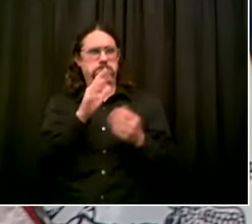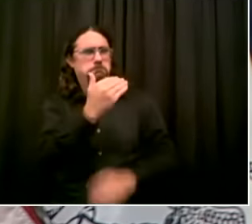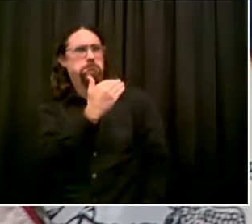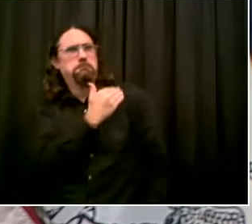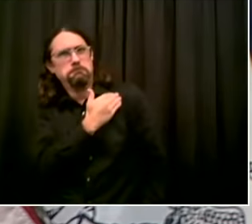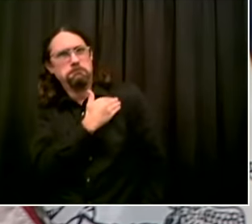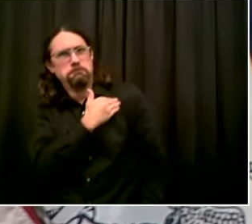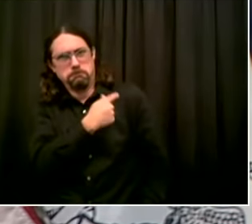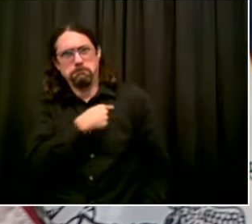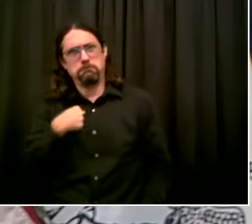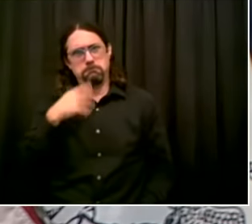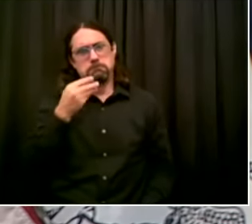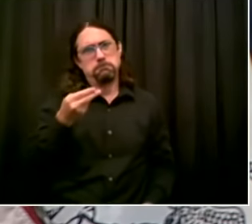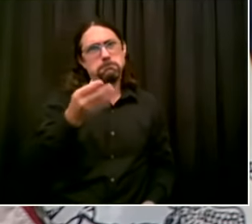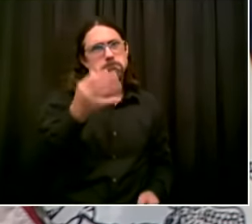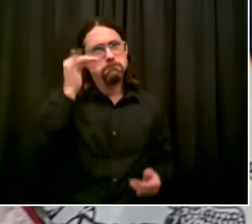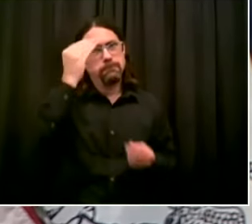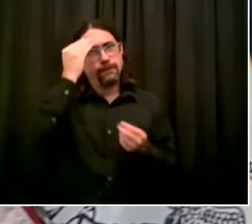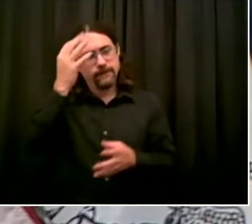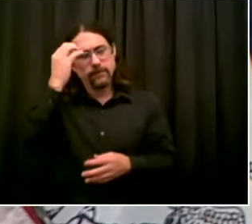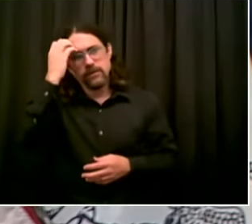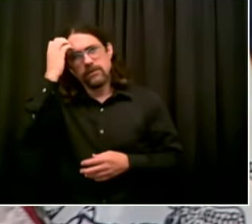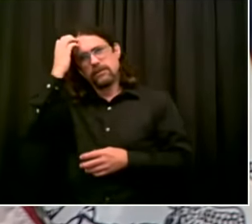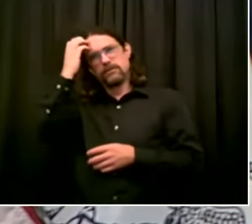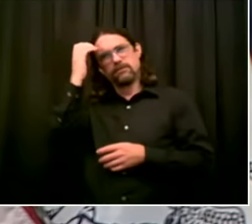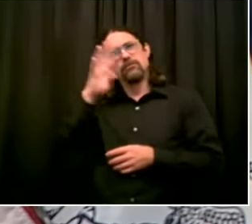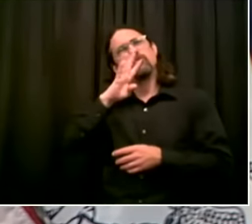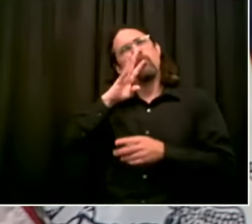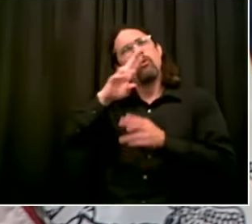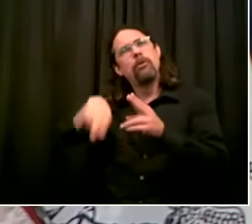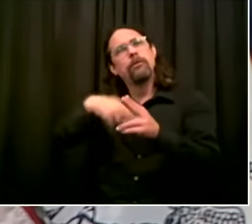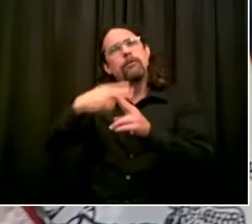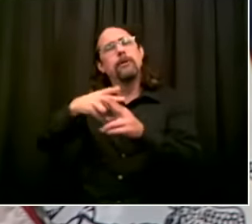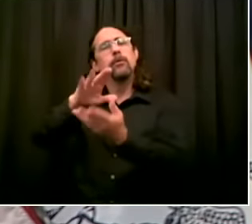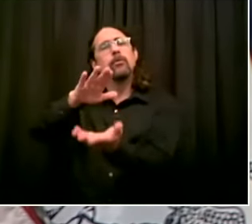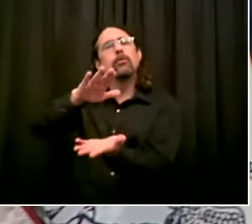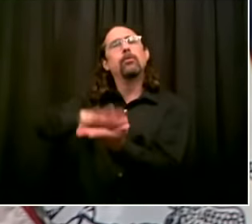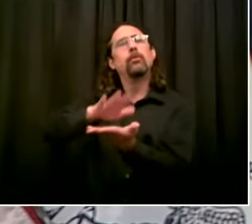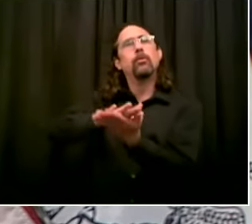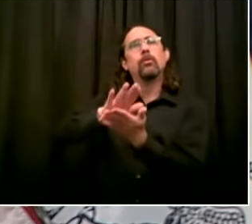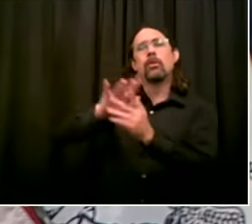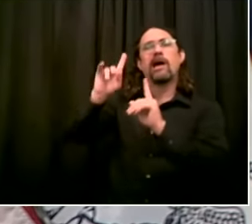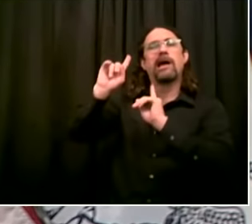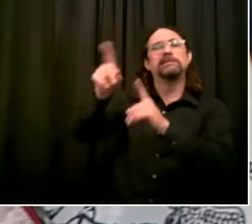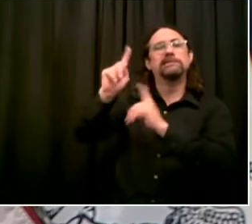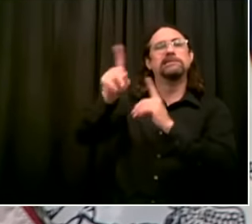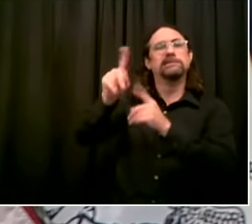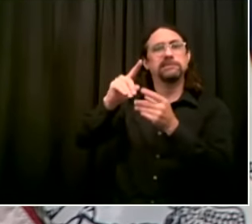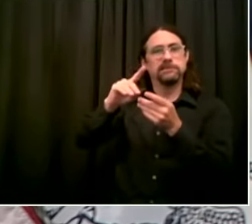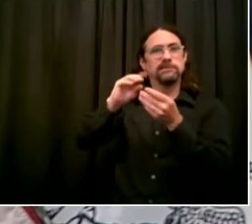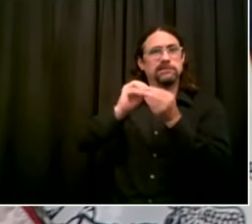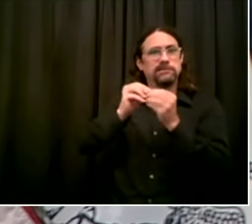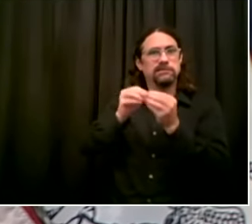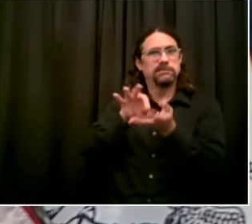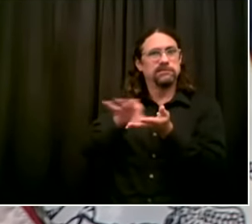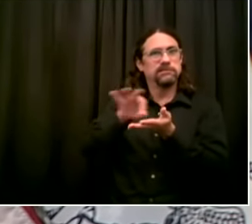FROM MARCH UNTIL JUNE, THAT IS THE TIME THAT SCHOOLS SHUT DOWN FROM COVID- AS FAR AS I KNOW YOU HAVE NOT PROVIDED THAT